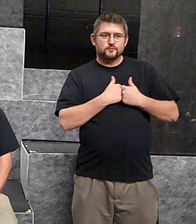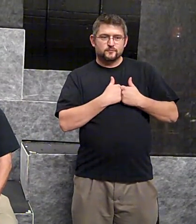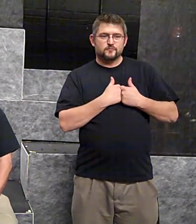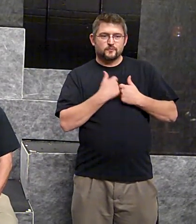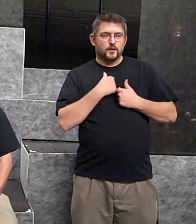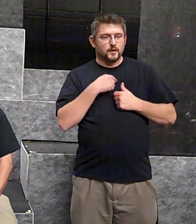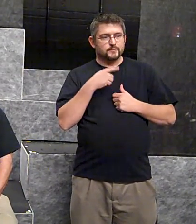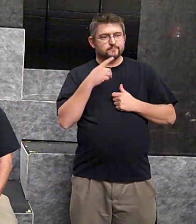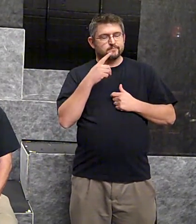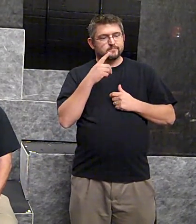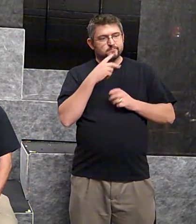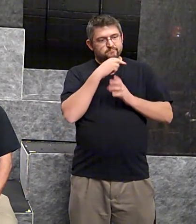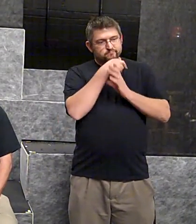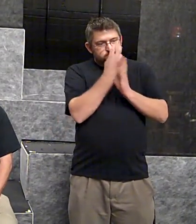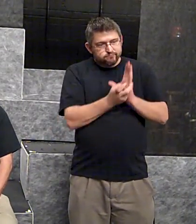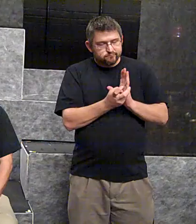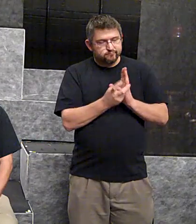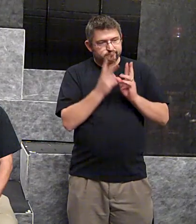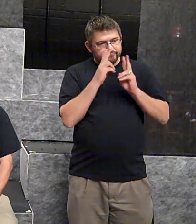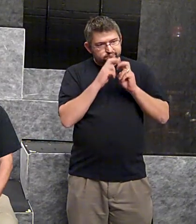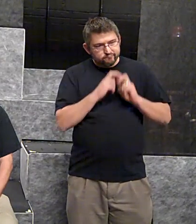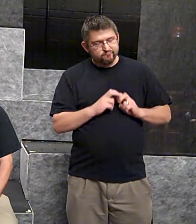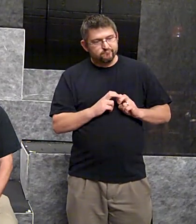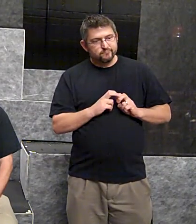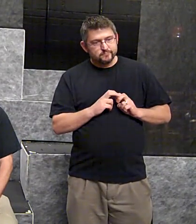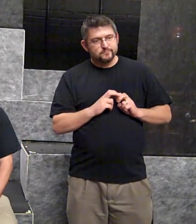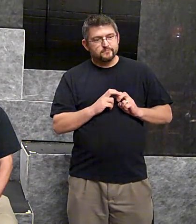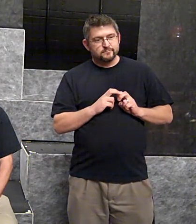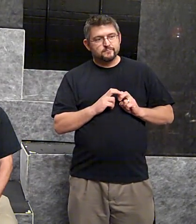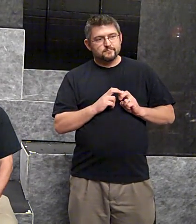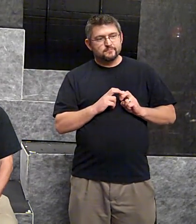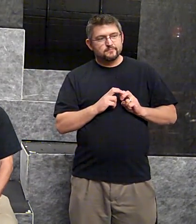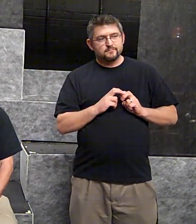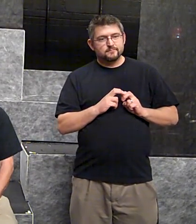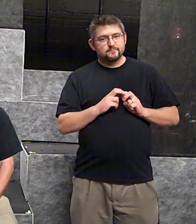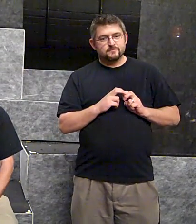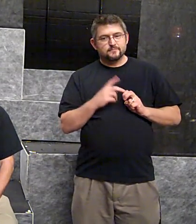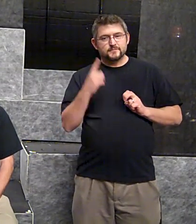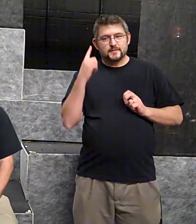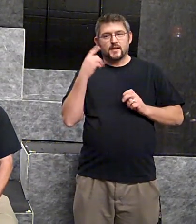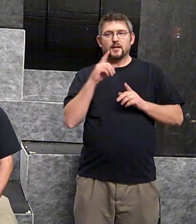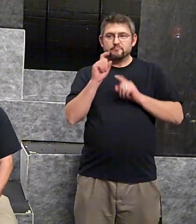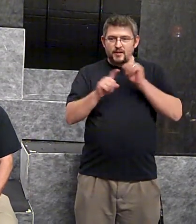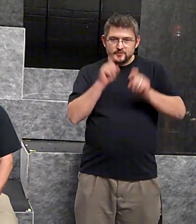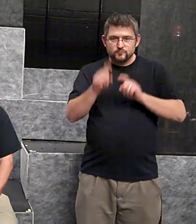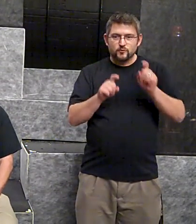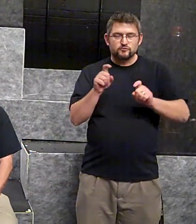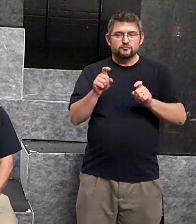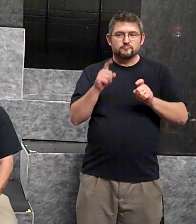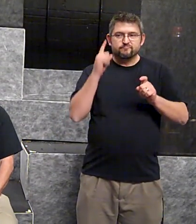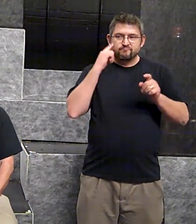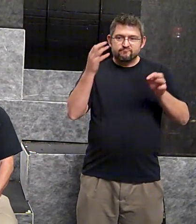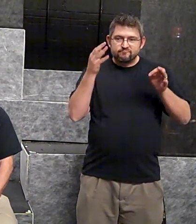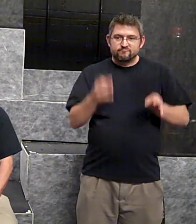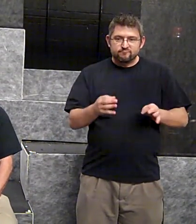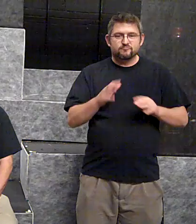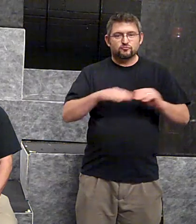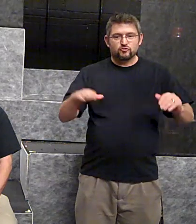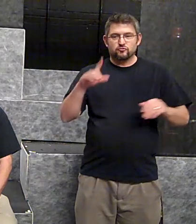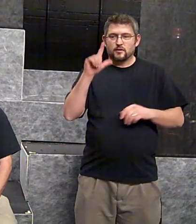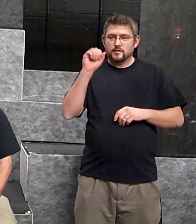and after asking some questions decided that Children of a Lesser god would be a great play to do